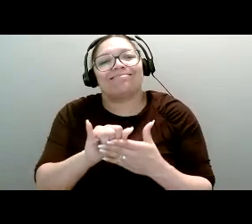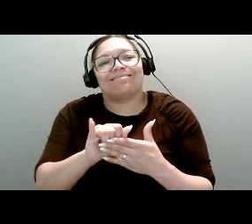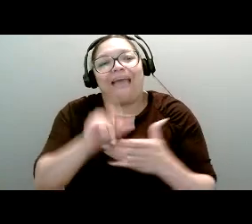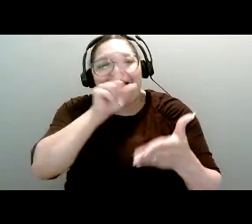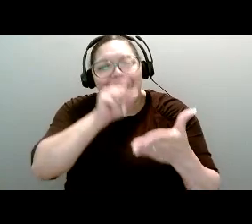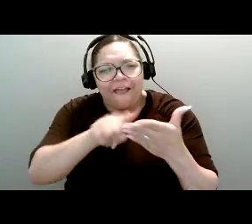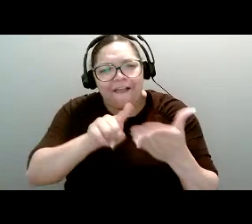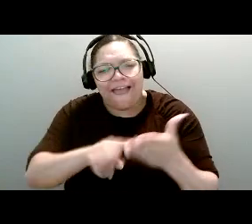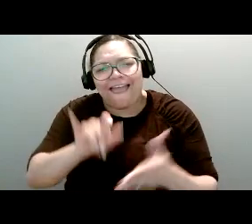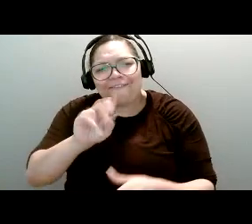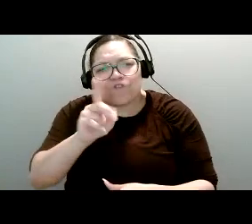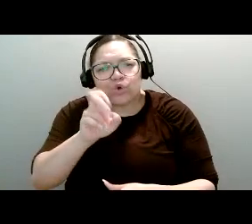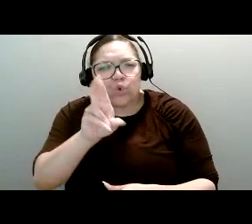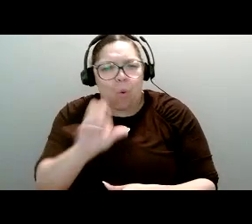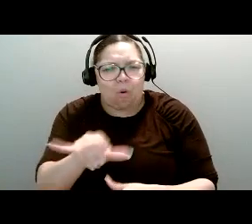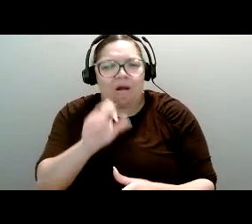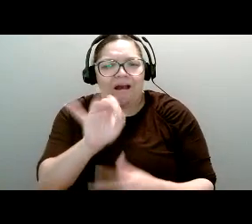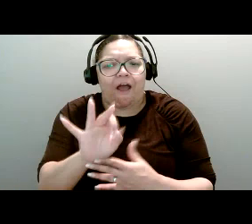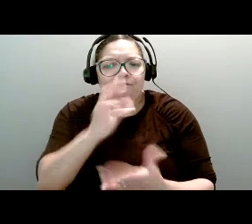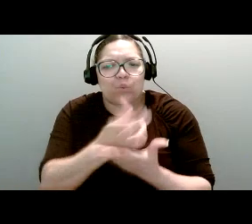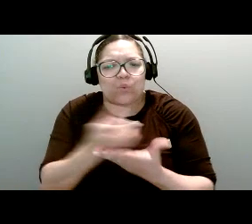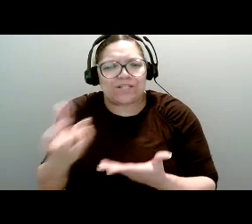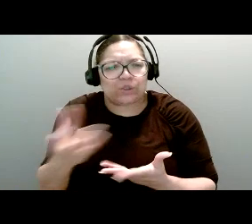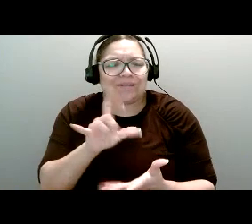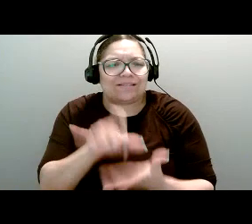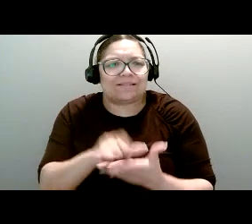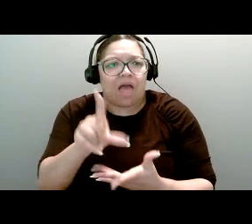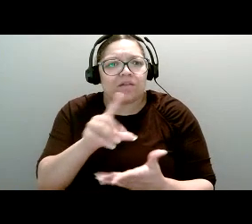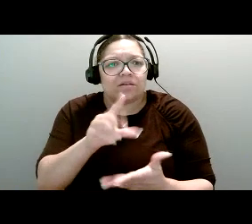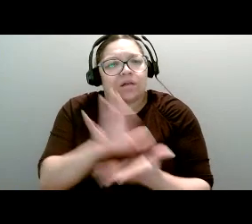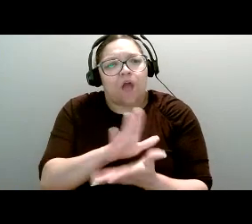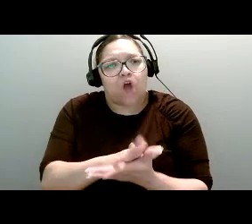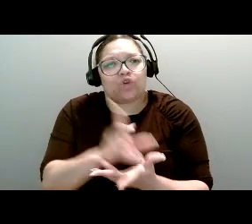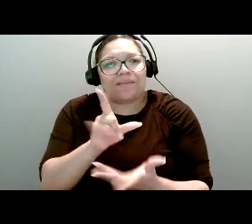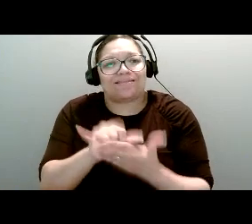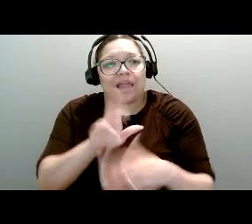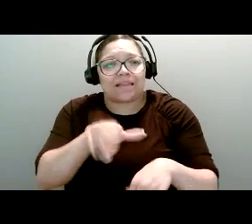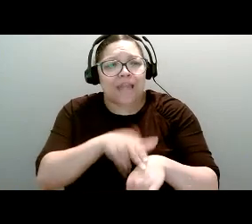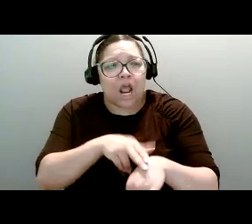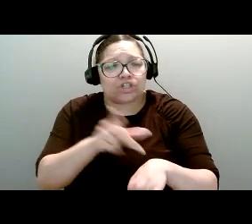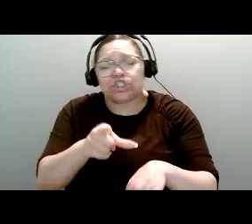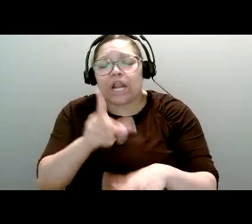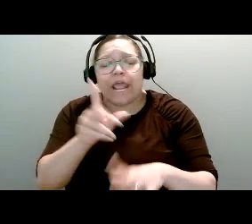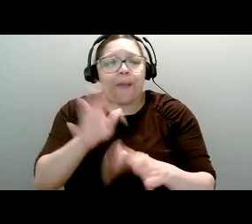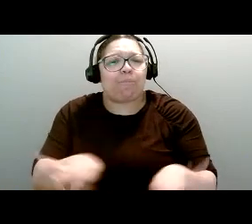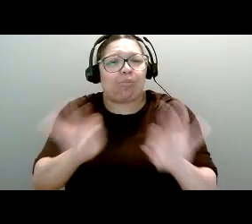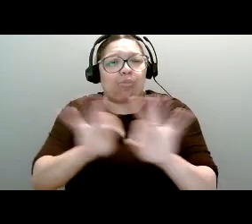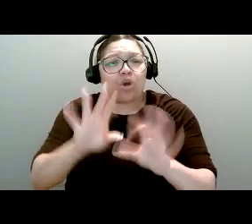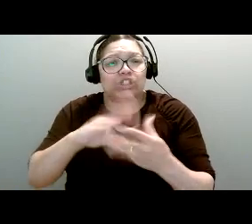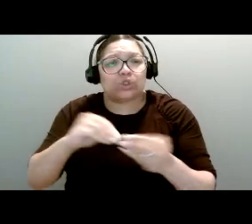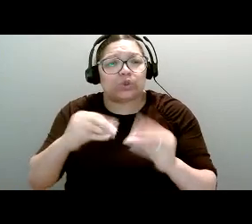that may be present that document a nationally important story in this particular area.